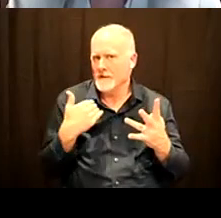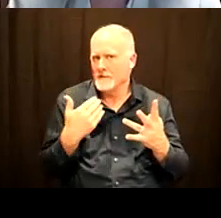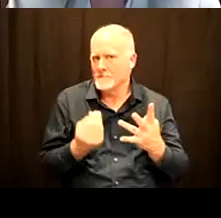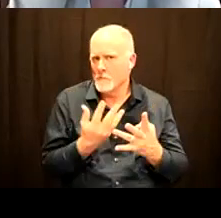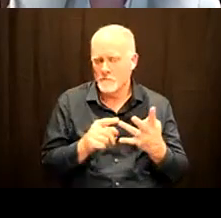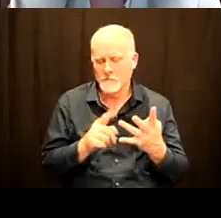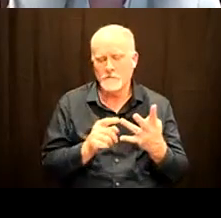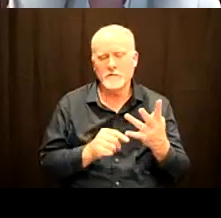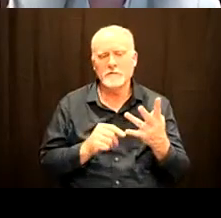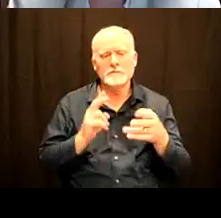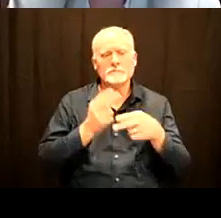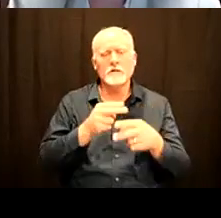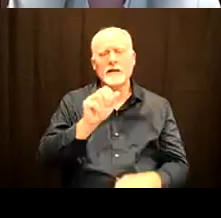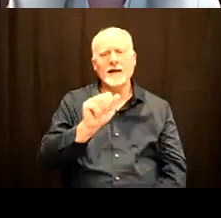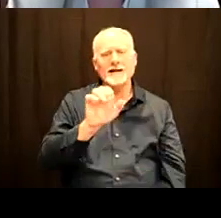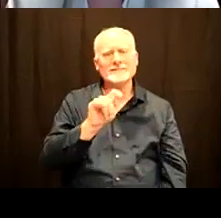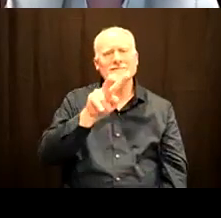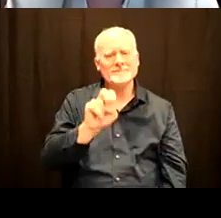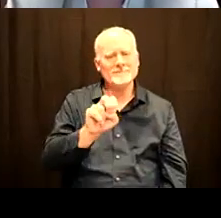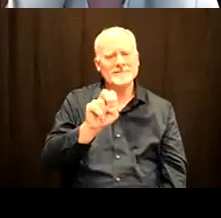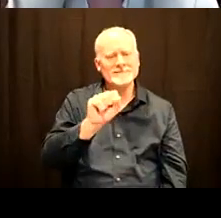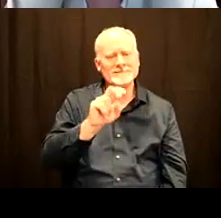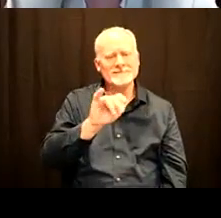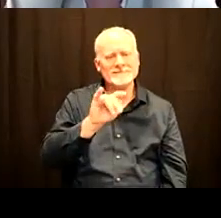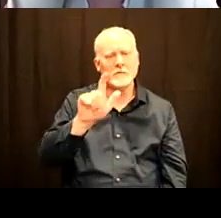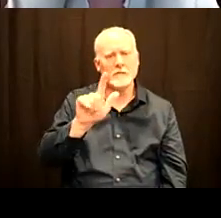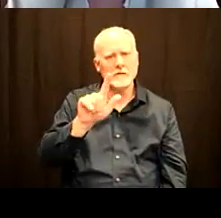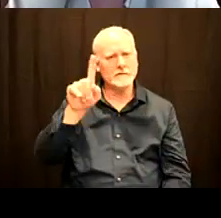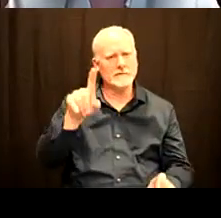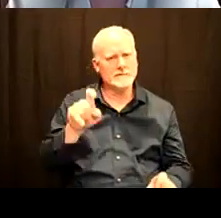calling it active sentinel testing and it's going to be supported by the uab guide safe